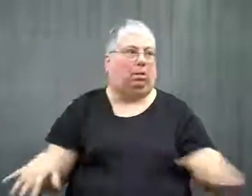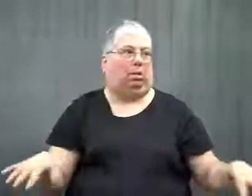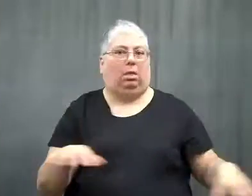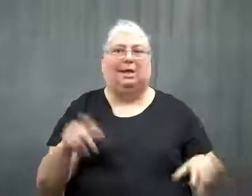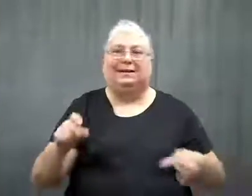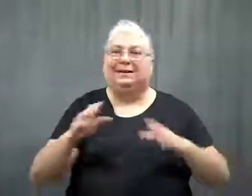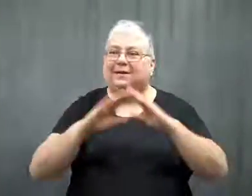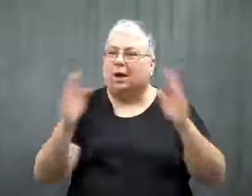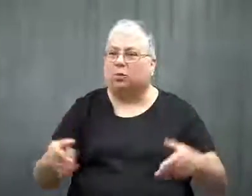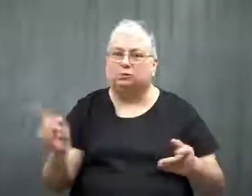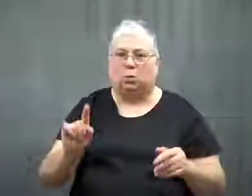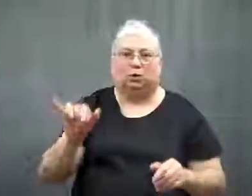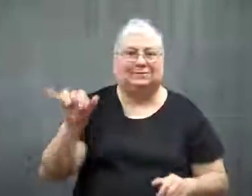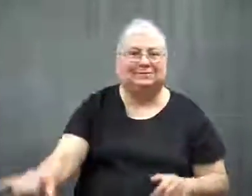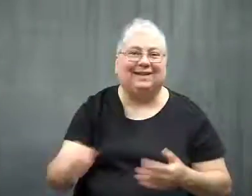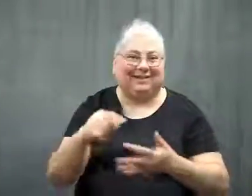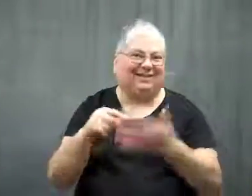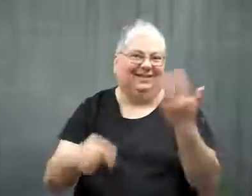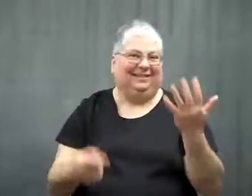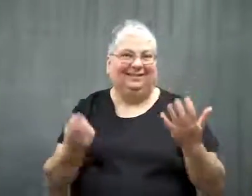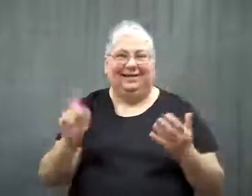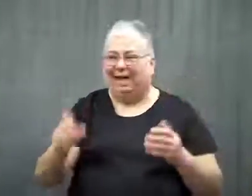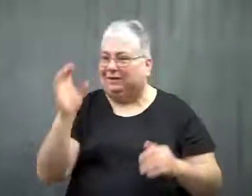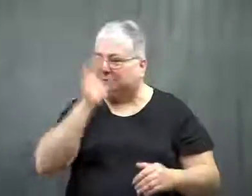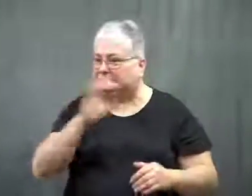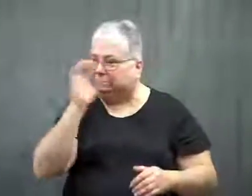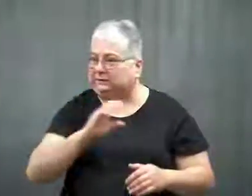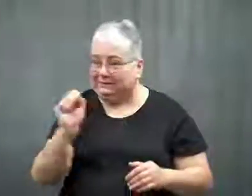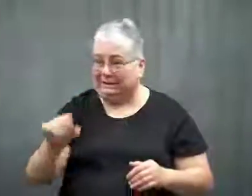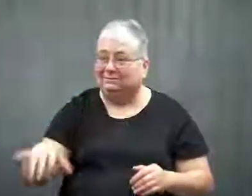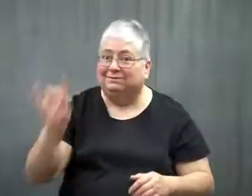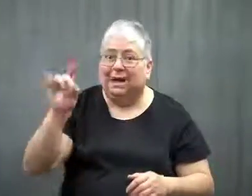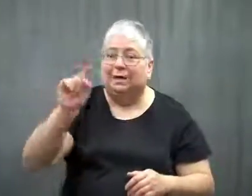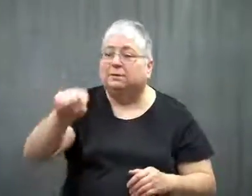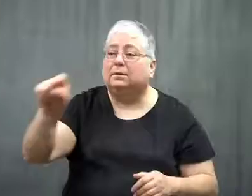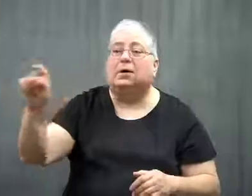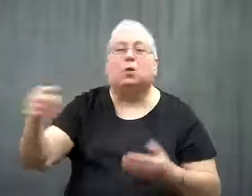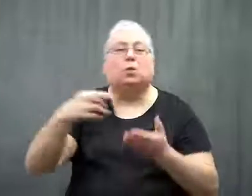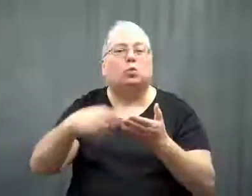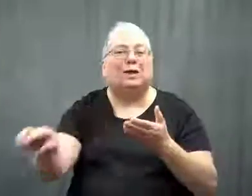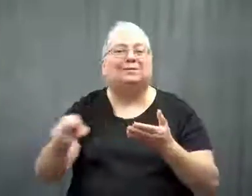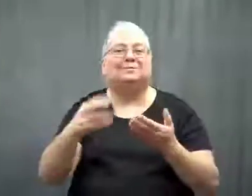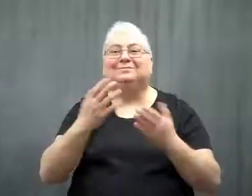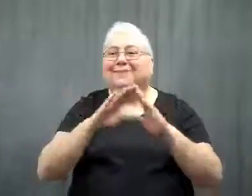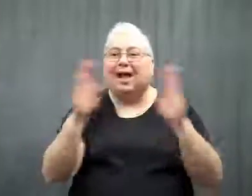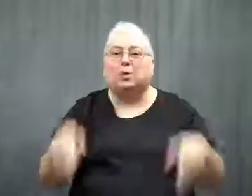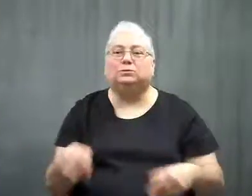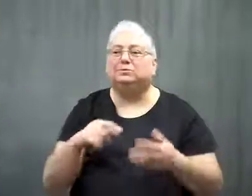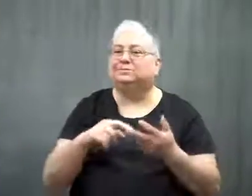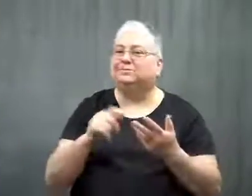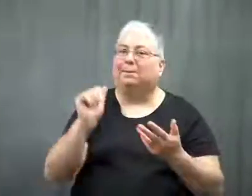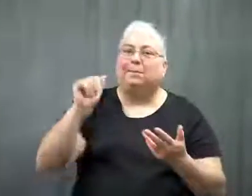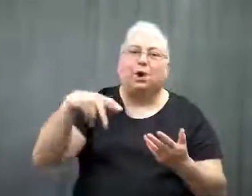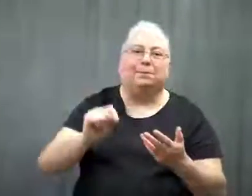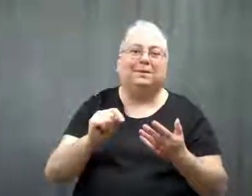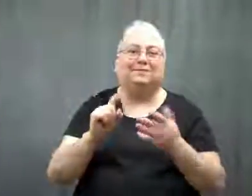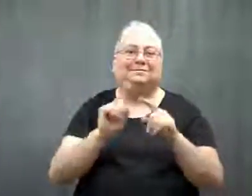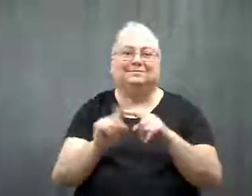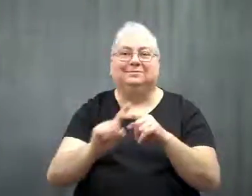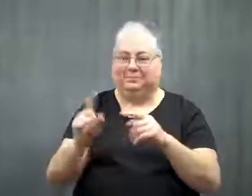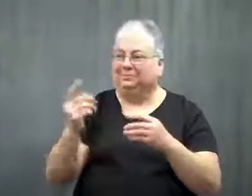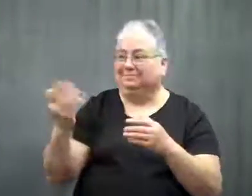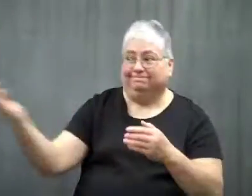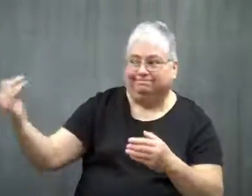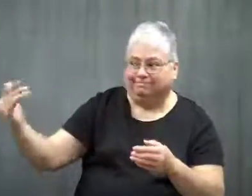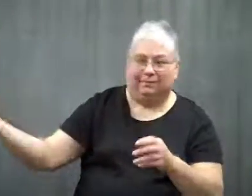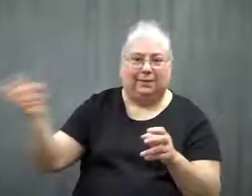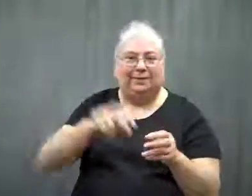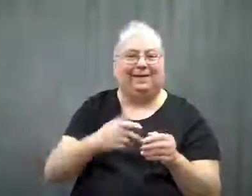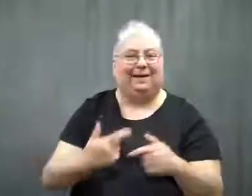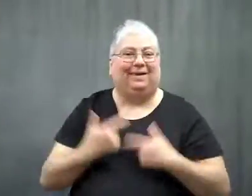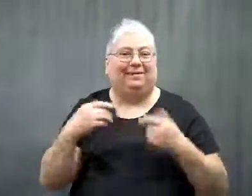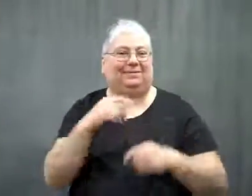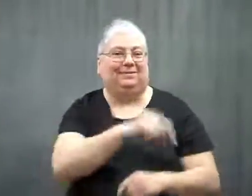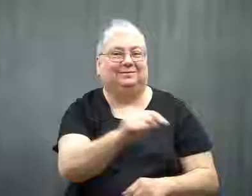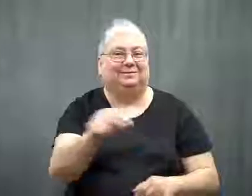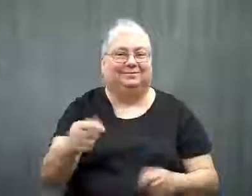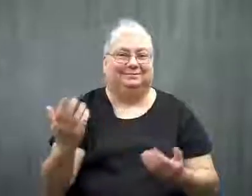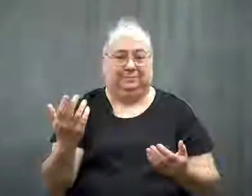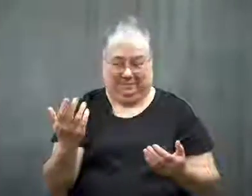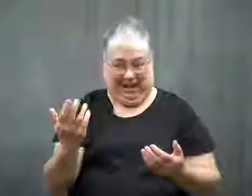They will need a place to live, so HUD needs to find rental housing for them.